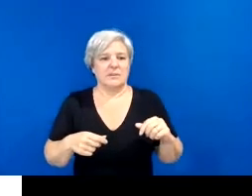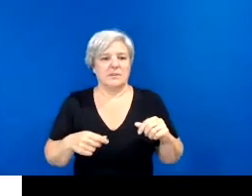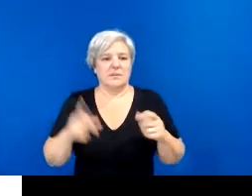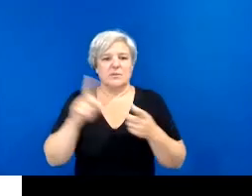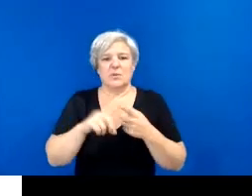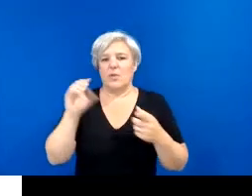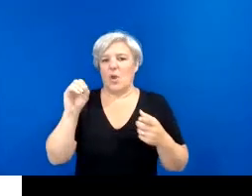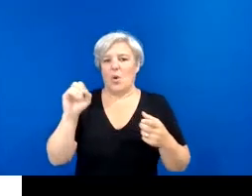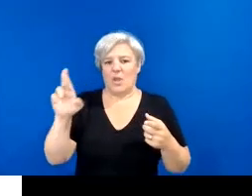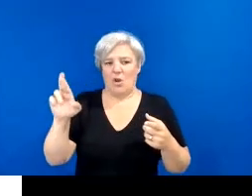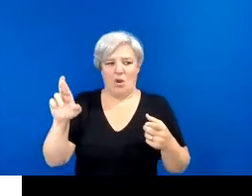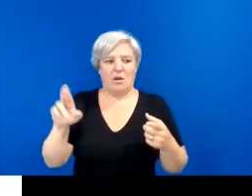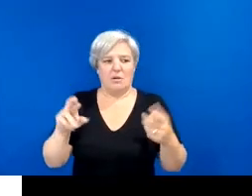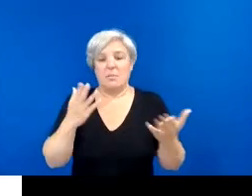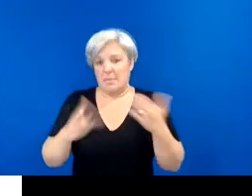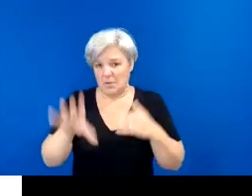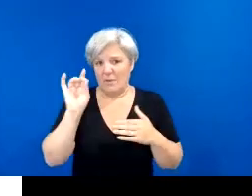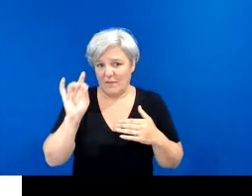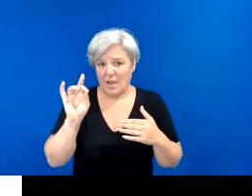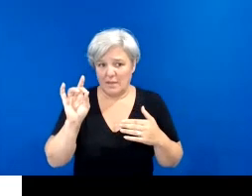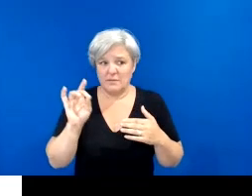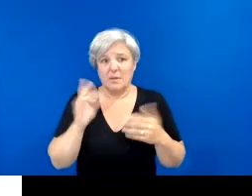that you might find and maybe are using currently.